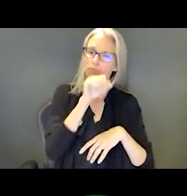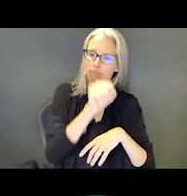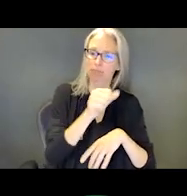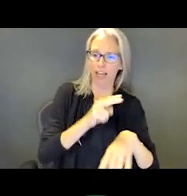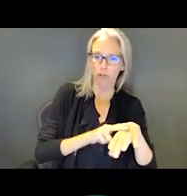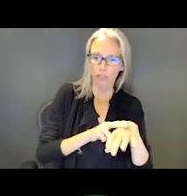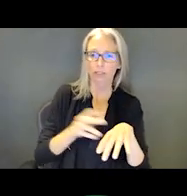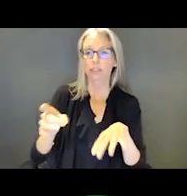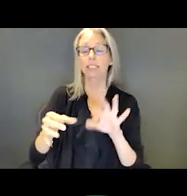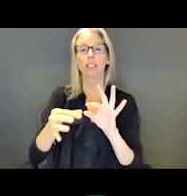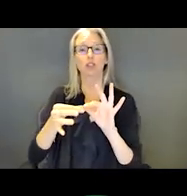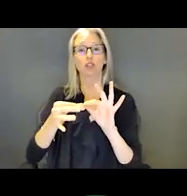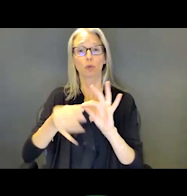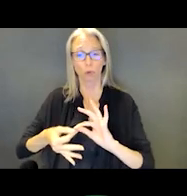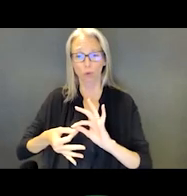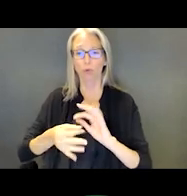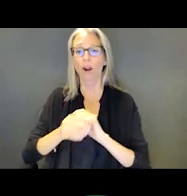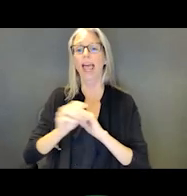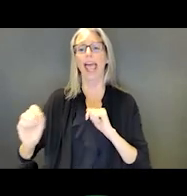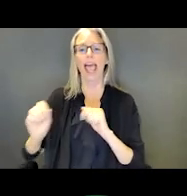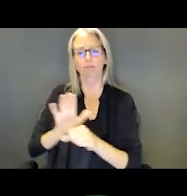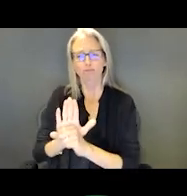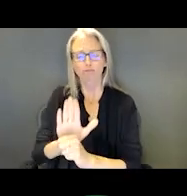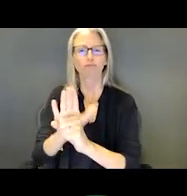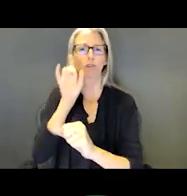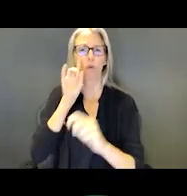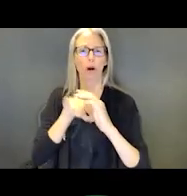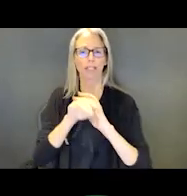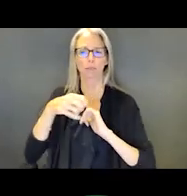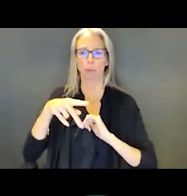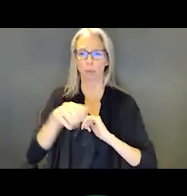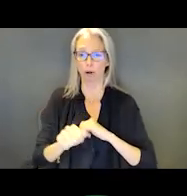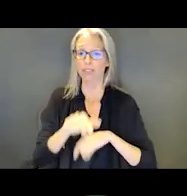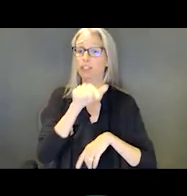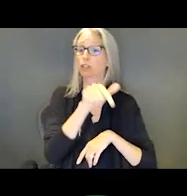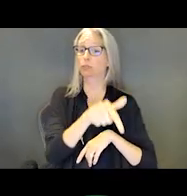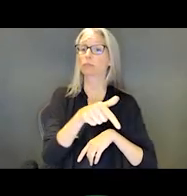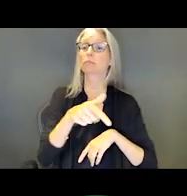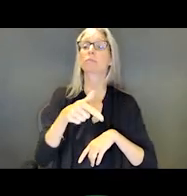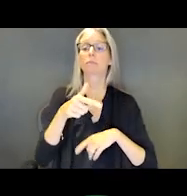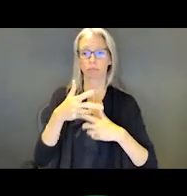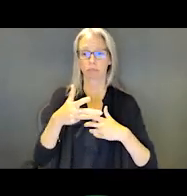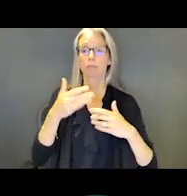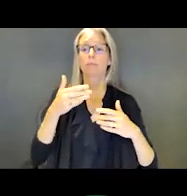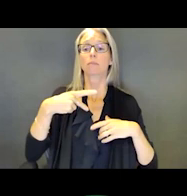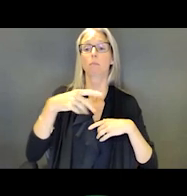A polio survivor raised in and around Jasper National Park. Glennis has been pushing boundaries